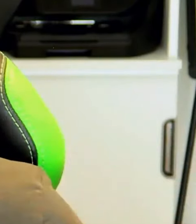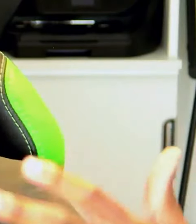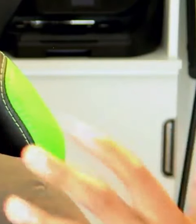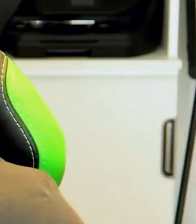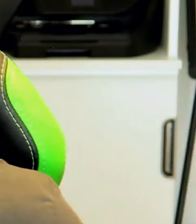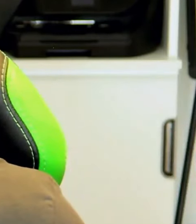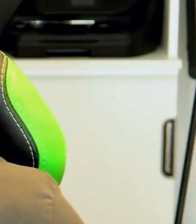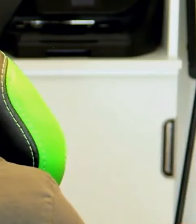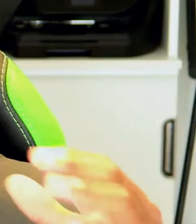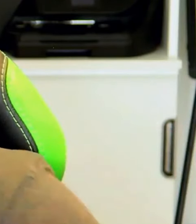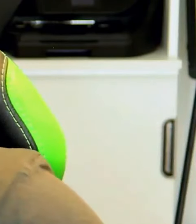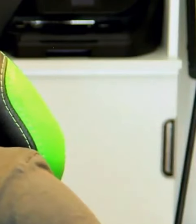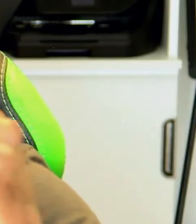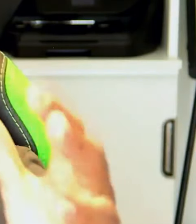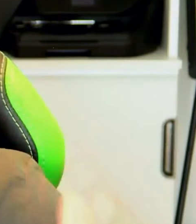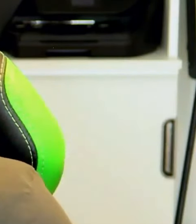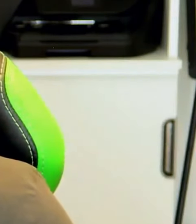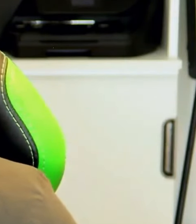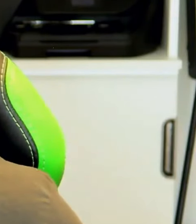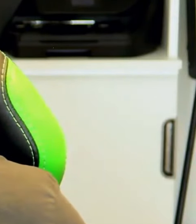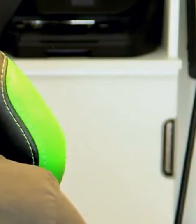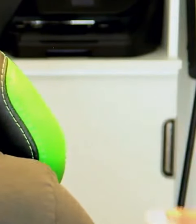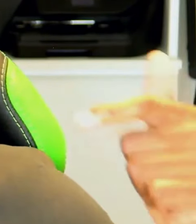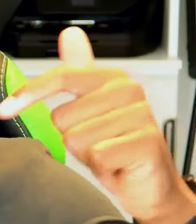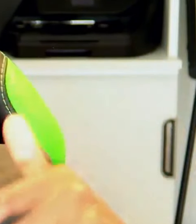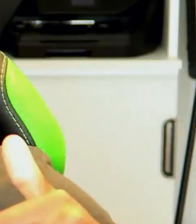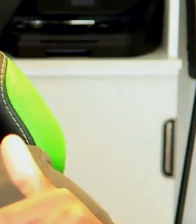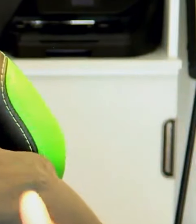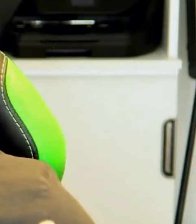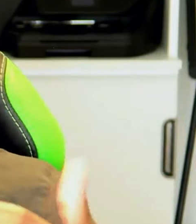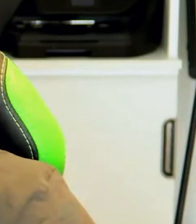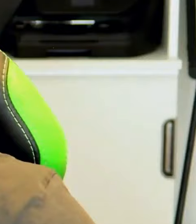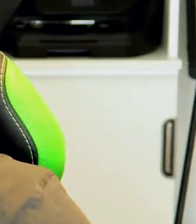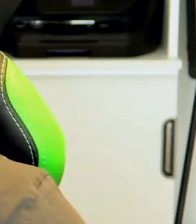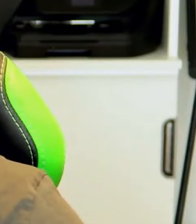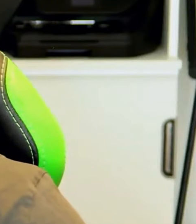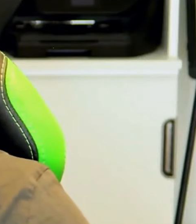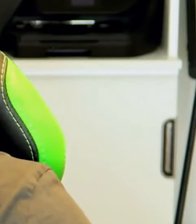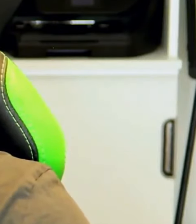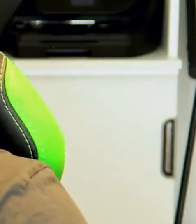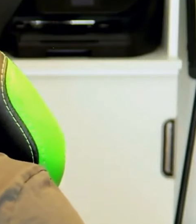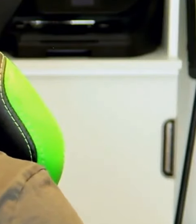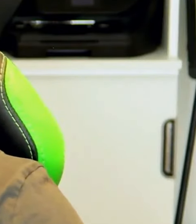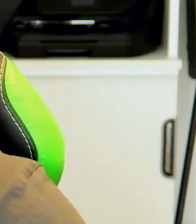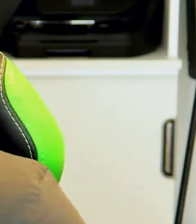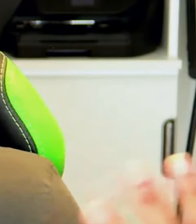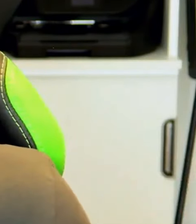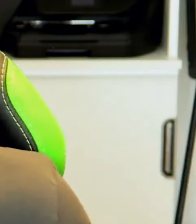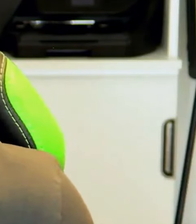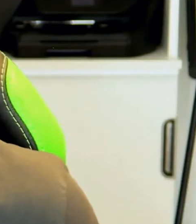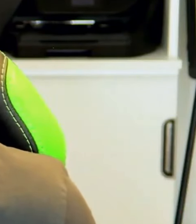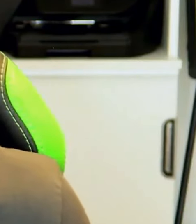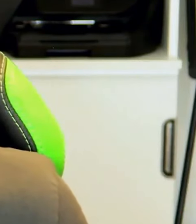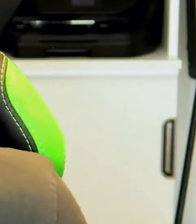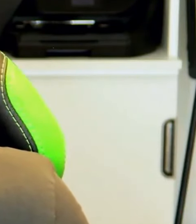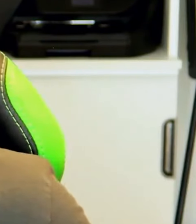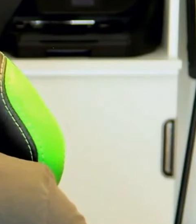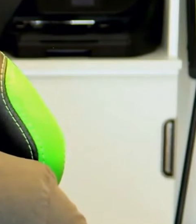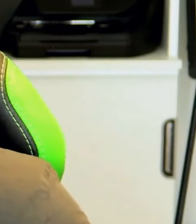GOING TO BE PHENOMENAL. NOW THIS YEAR IS THE COMMUNITY PRESHOW. SO YOU'RE GOING TO HEAR A LITTLE BIT ABOUT WHAT IS COMING TODAY.